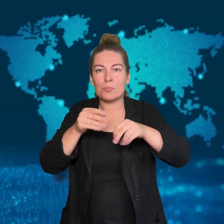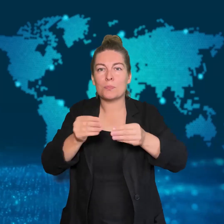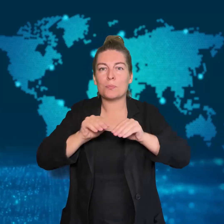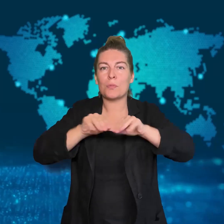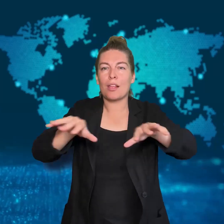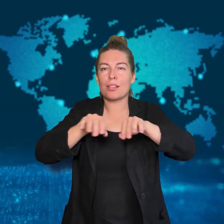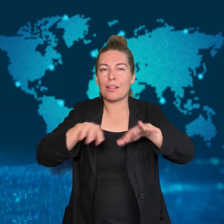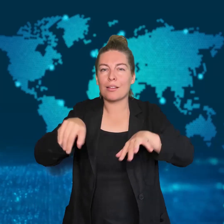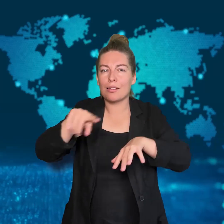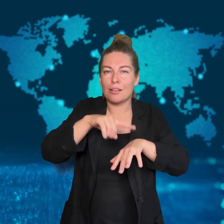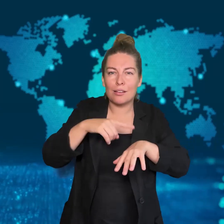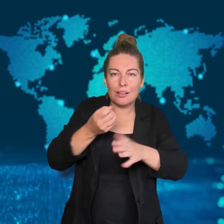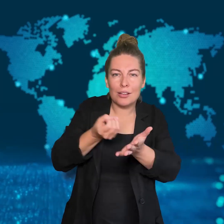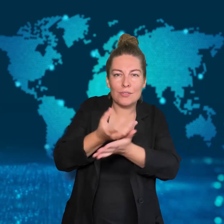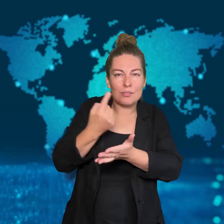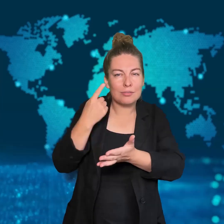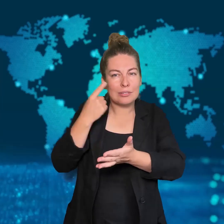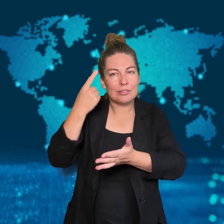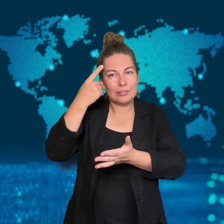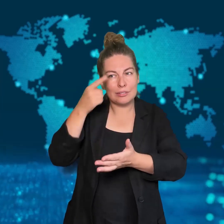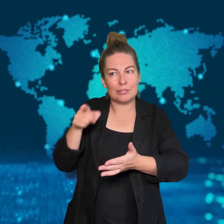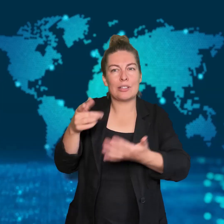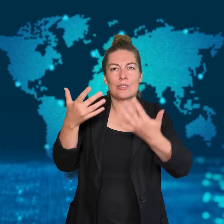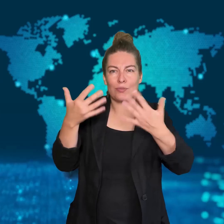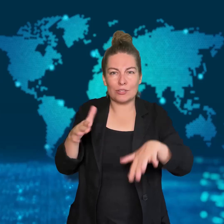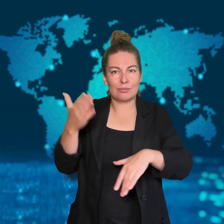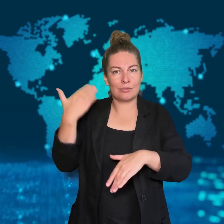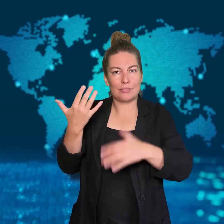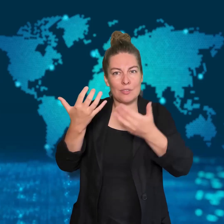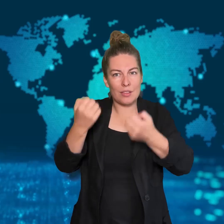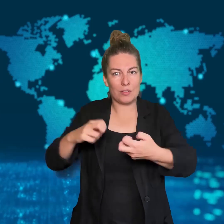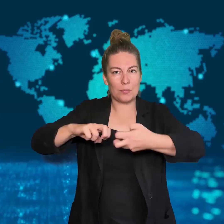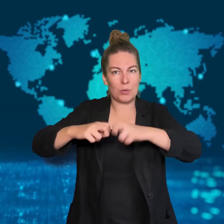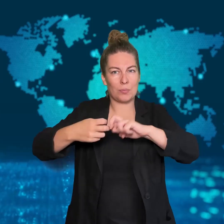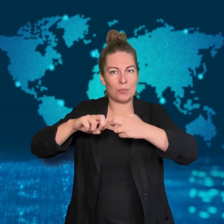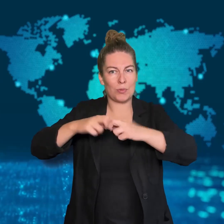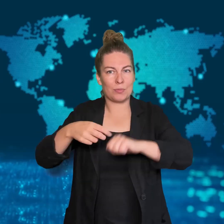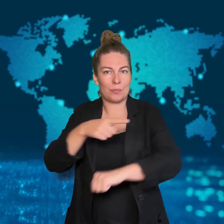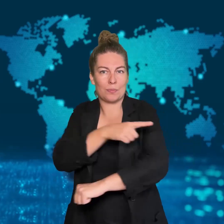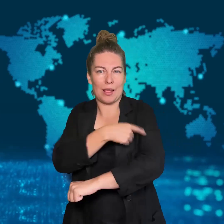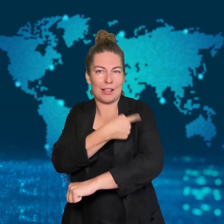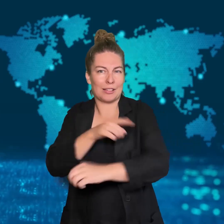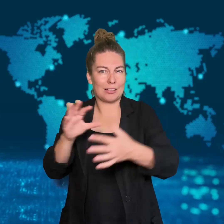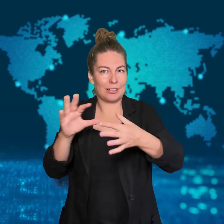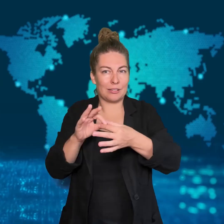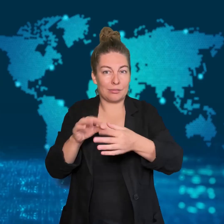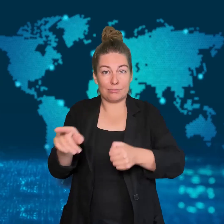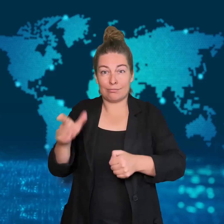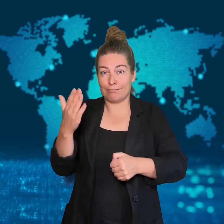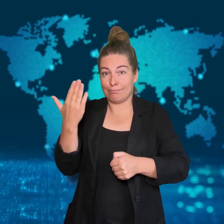and her medical license has been revoked.